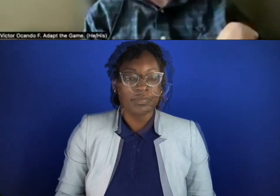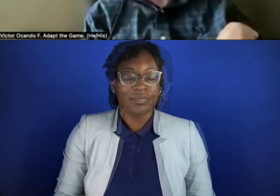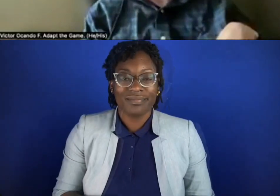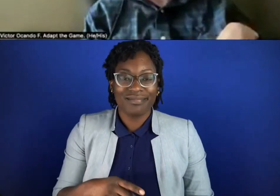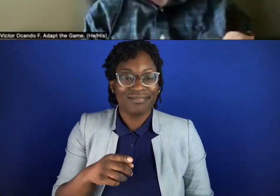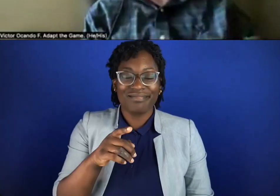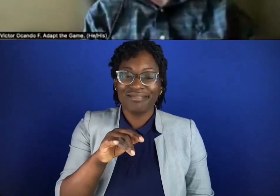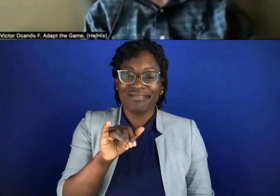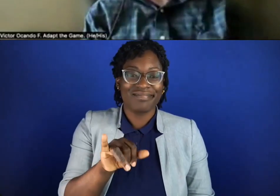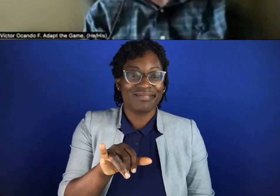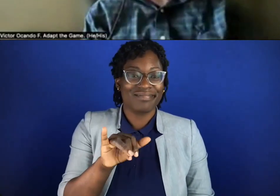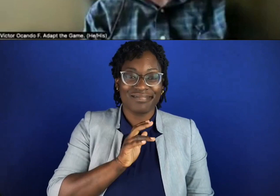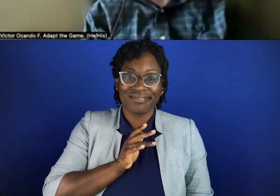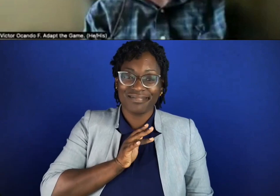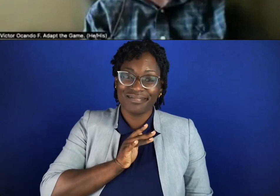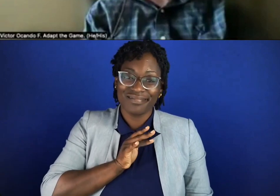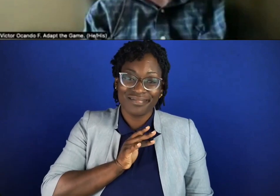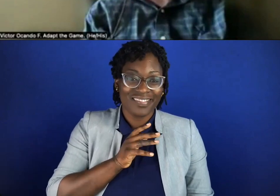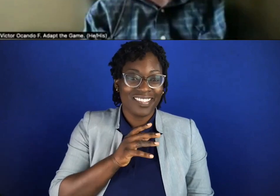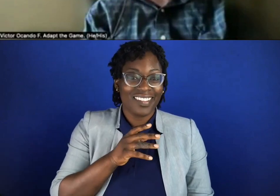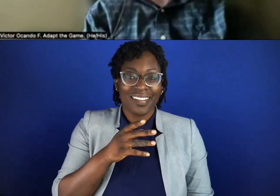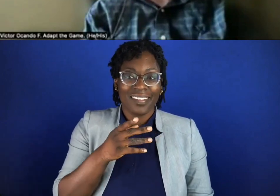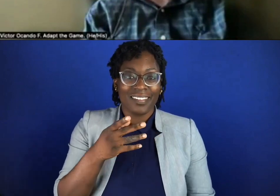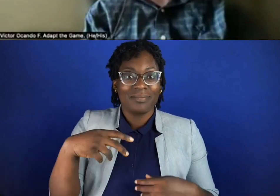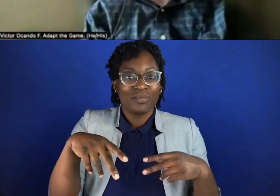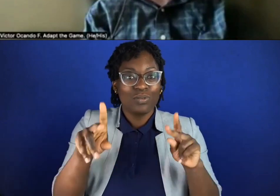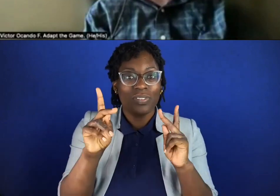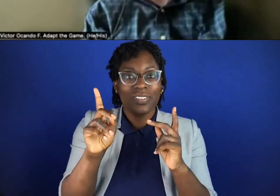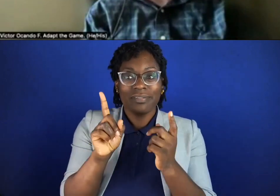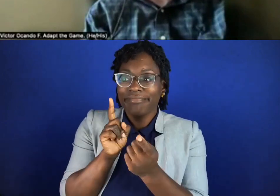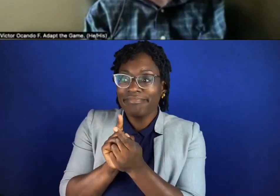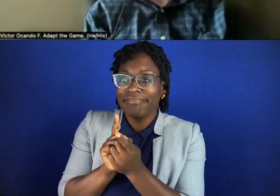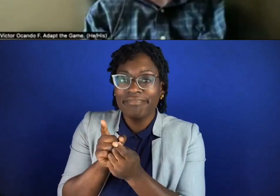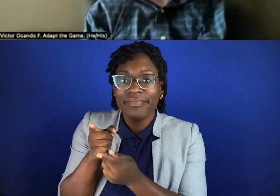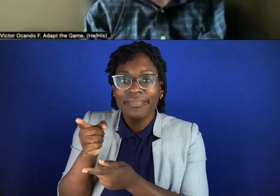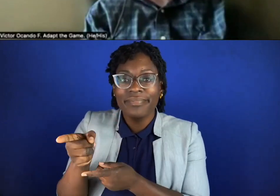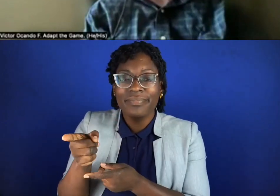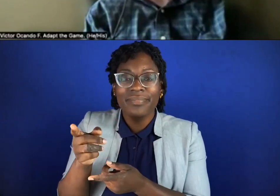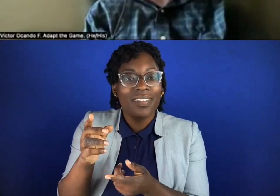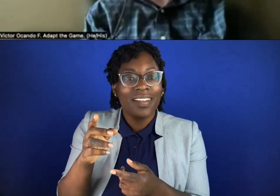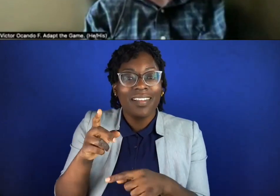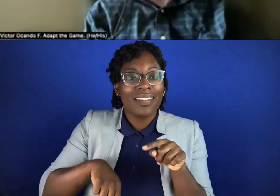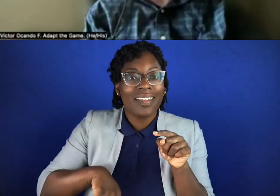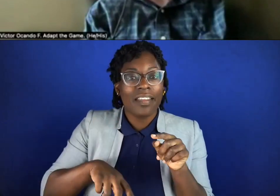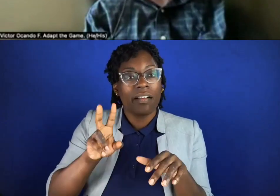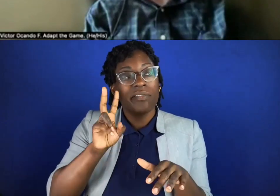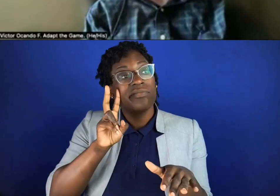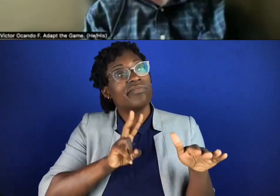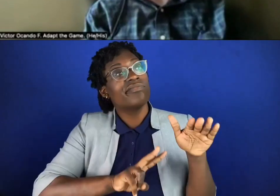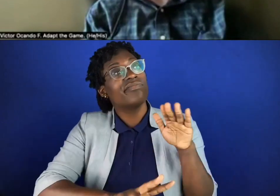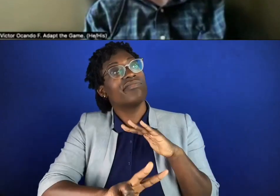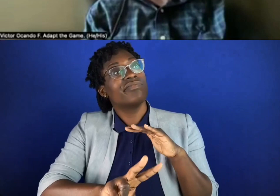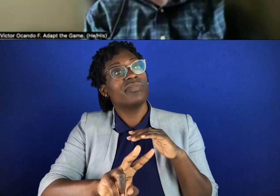I think that’s pretty great when we meet someone, and we can never predict what role